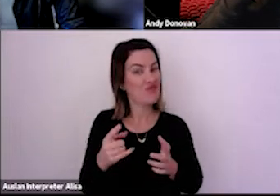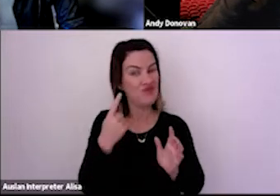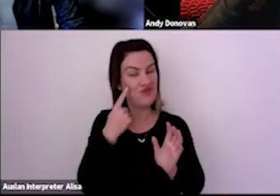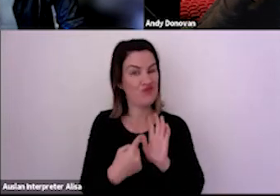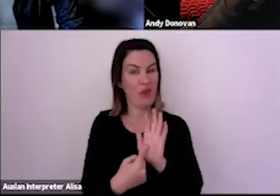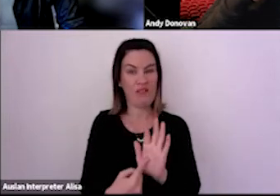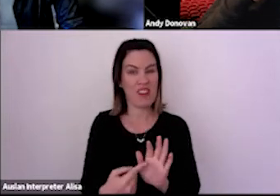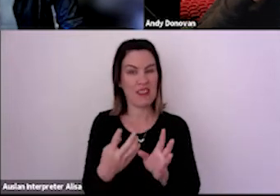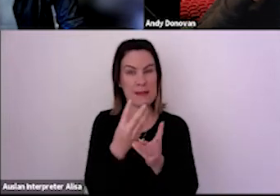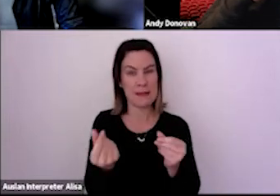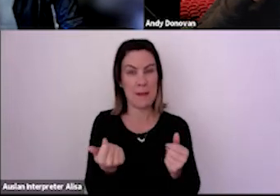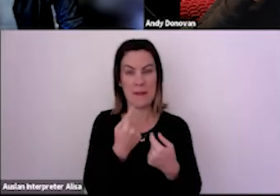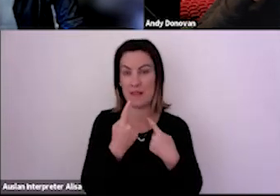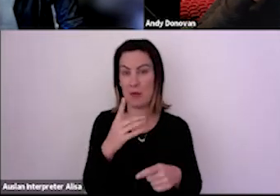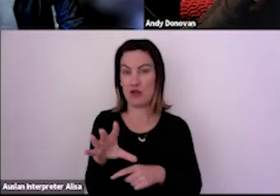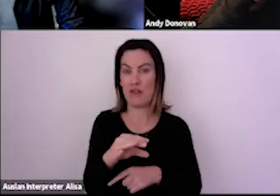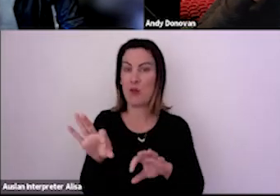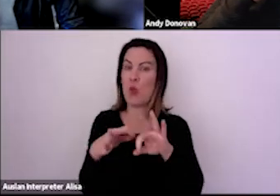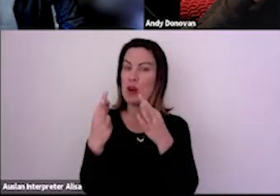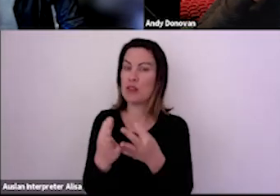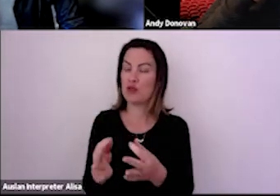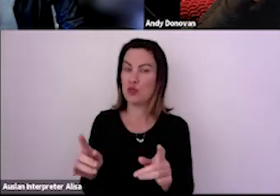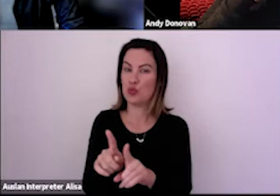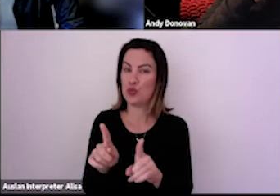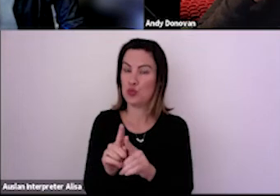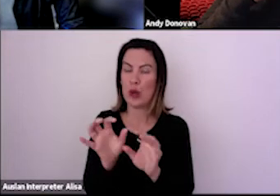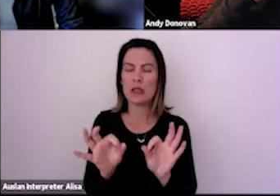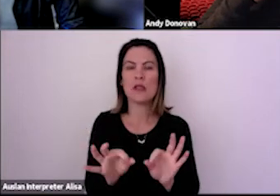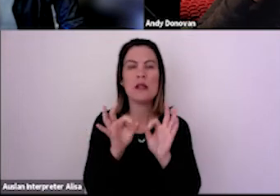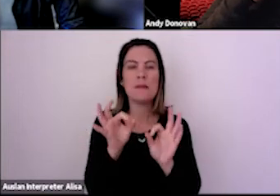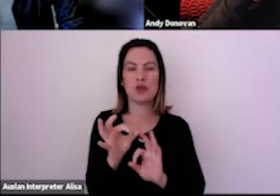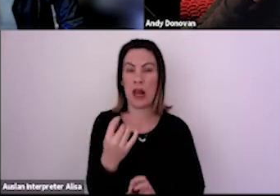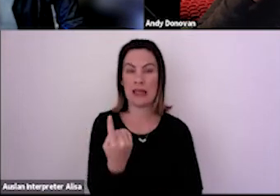too. Especially the single sales tickets.